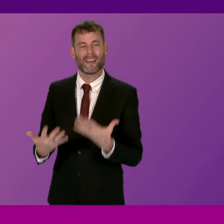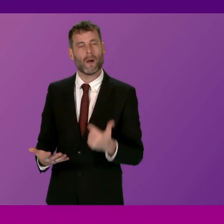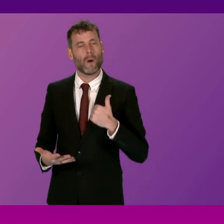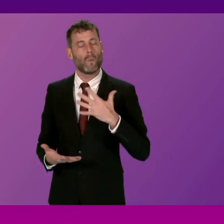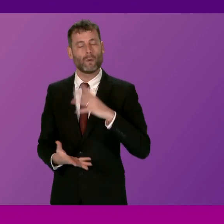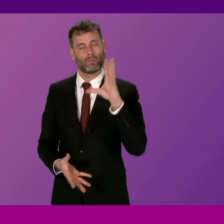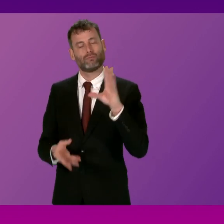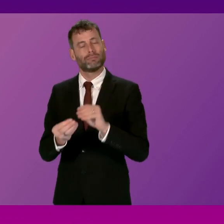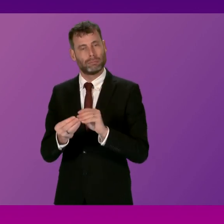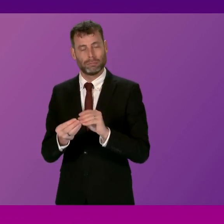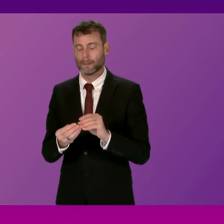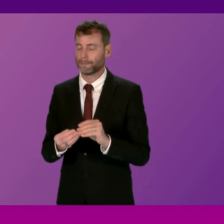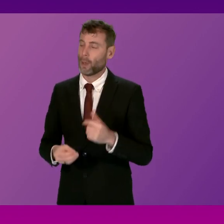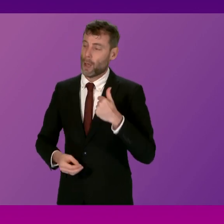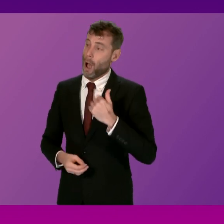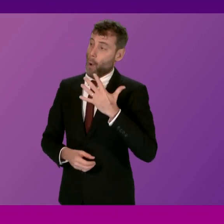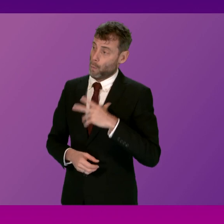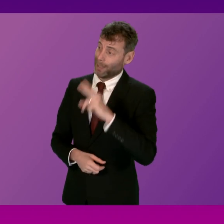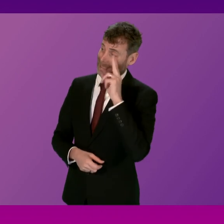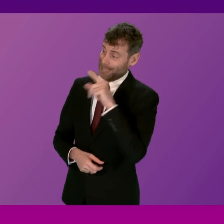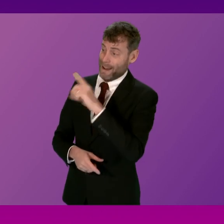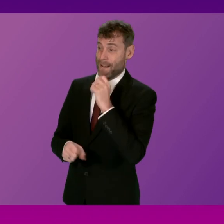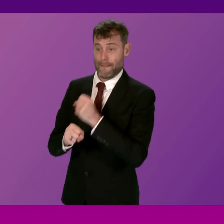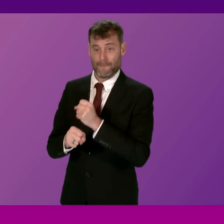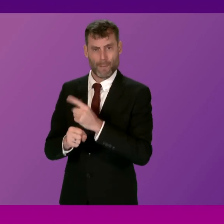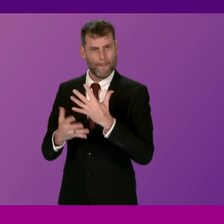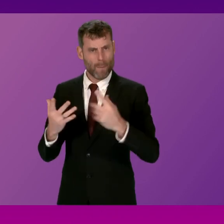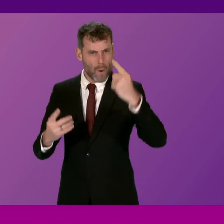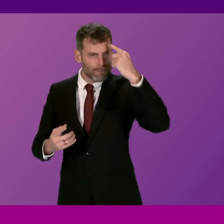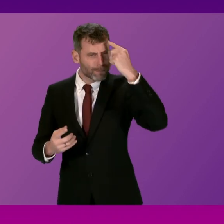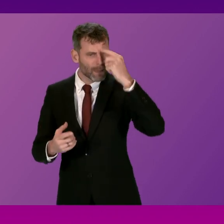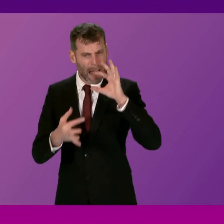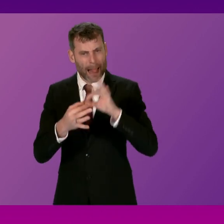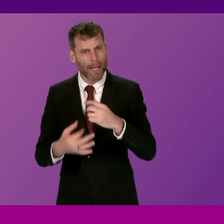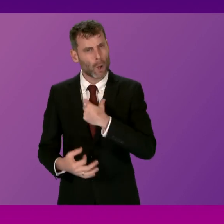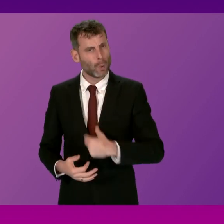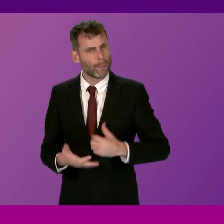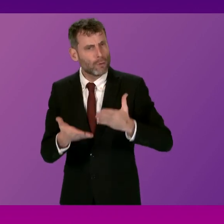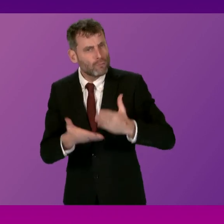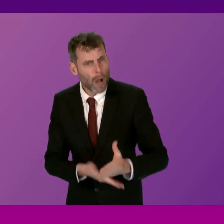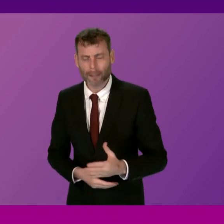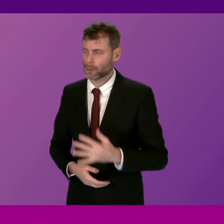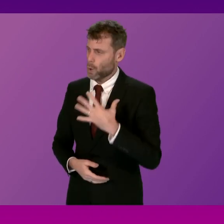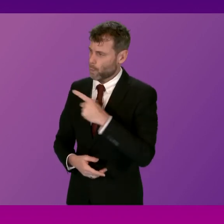Ultimately, we want to see ambition on human rights and disability equality.